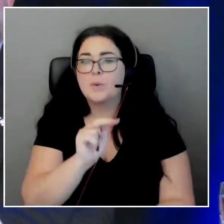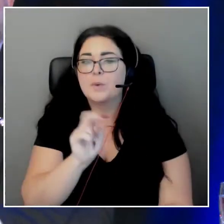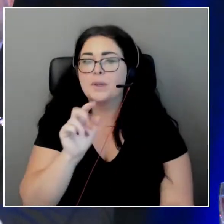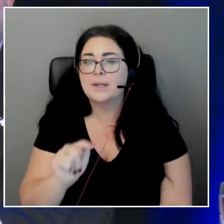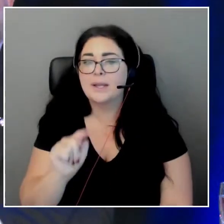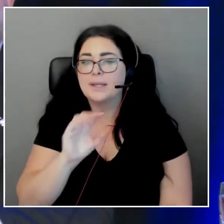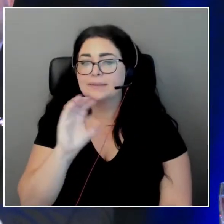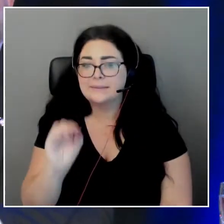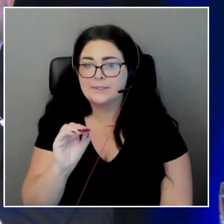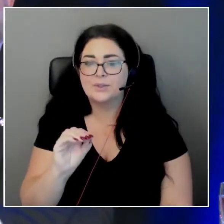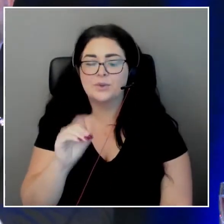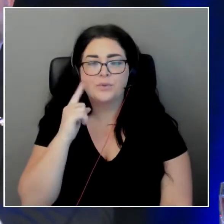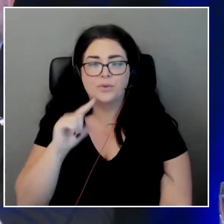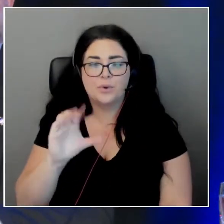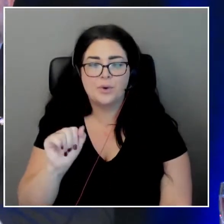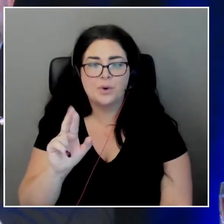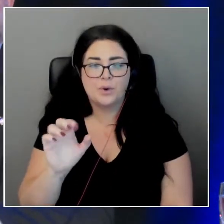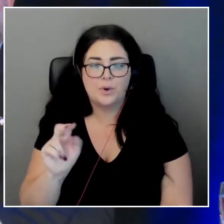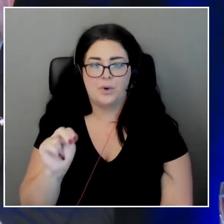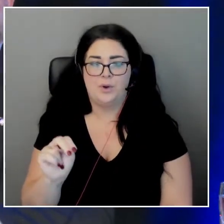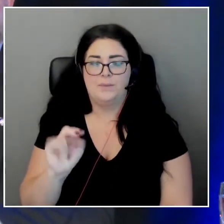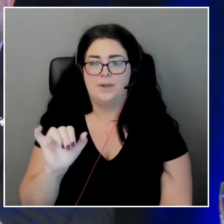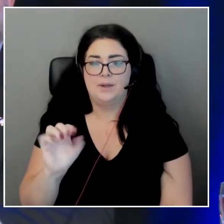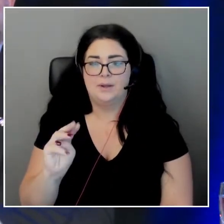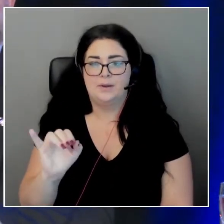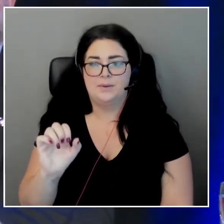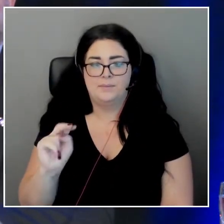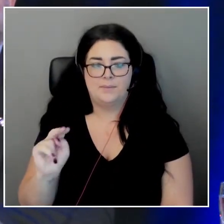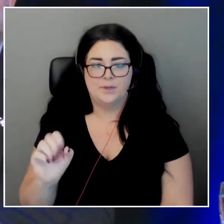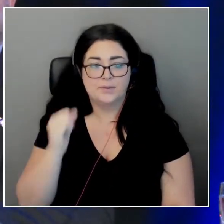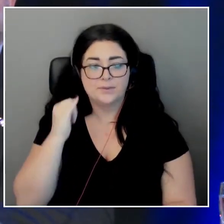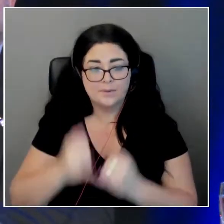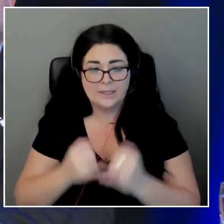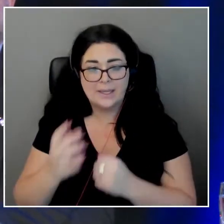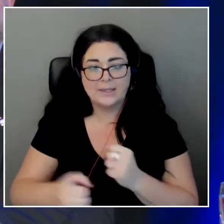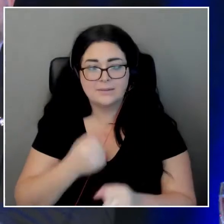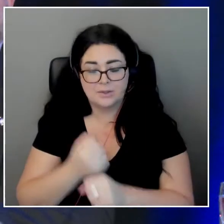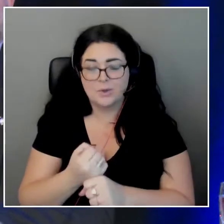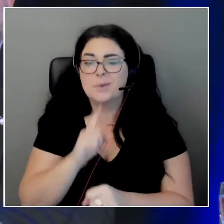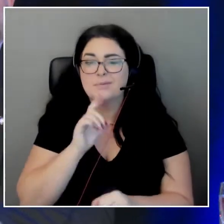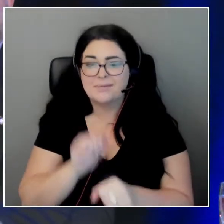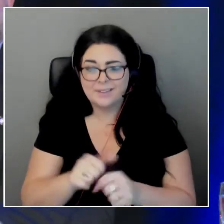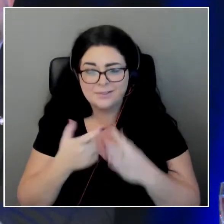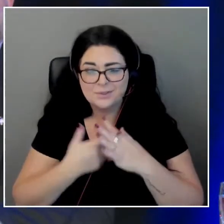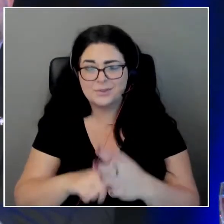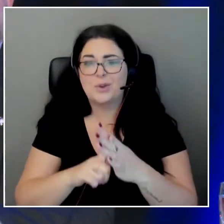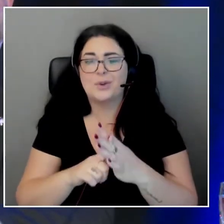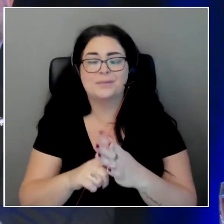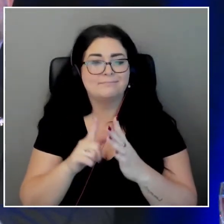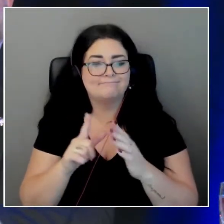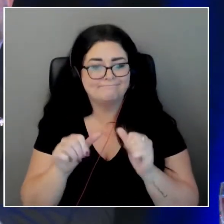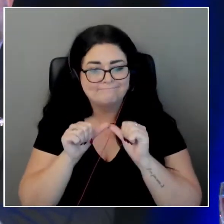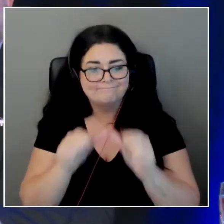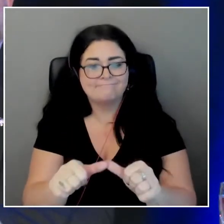This past year we implemented initial actions towards that goal and are working towards a full action plan.